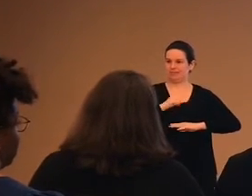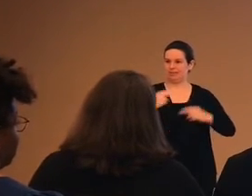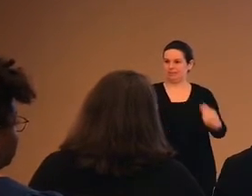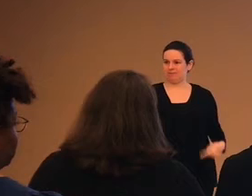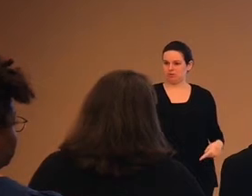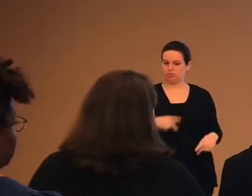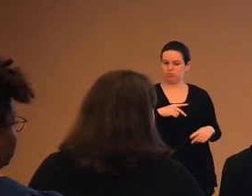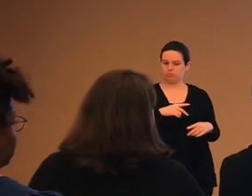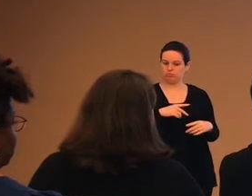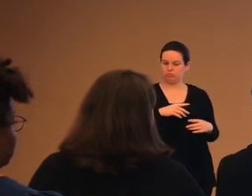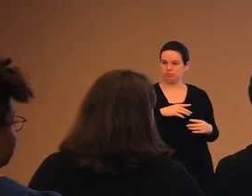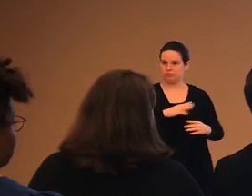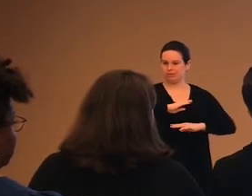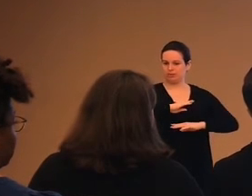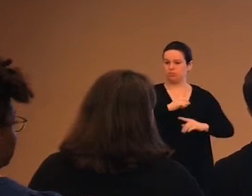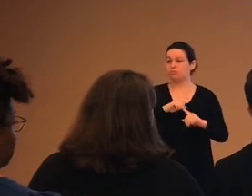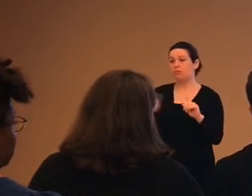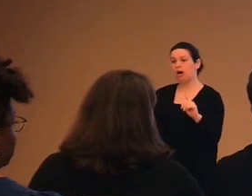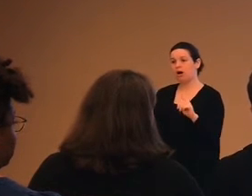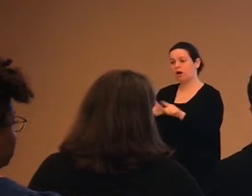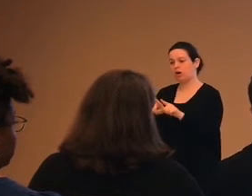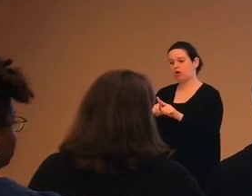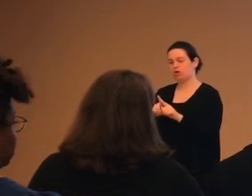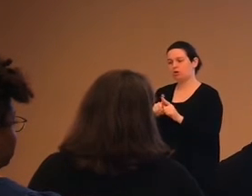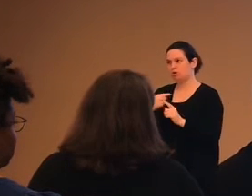But creating avenues for intellectual accessibility